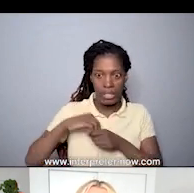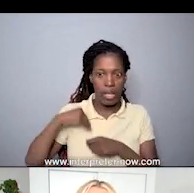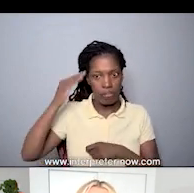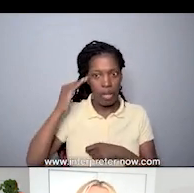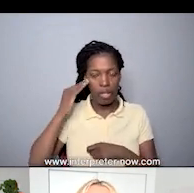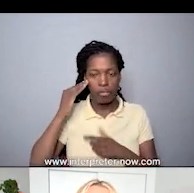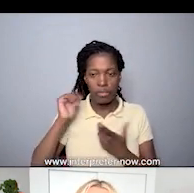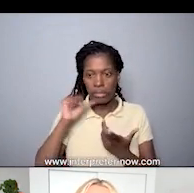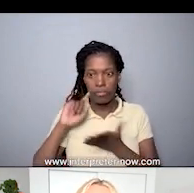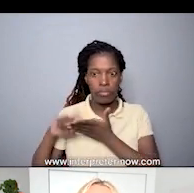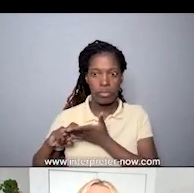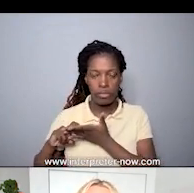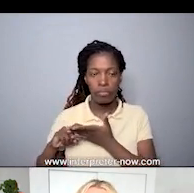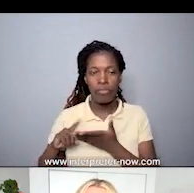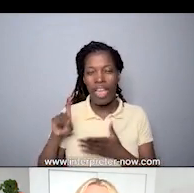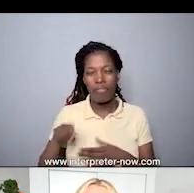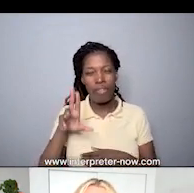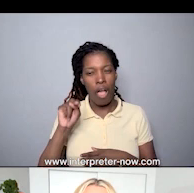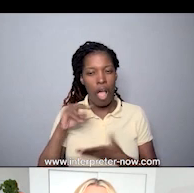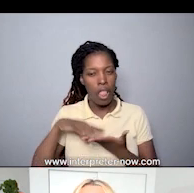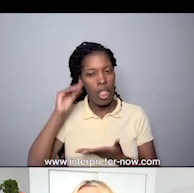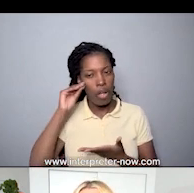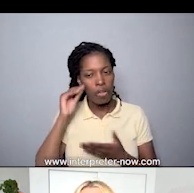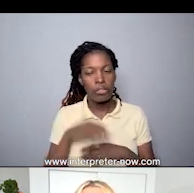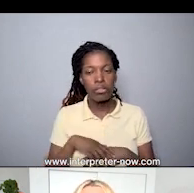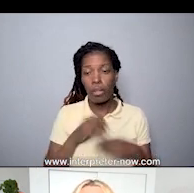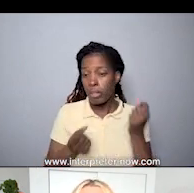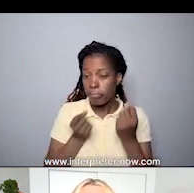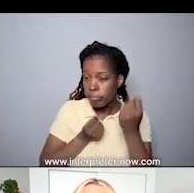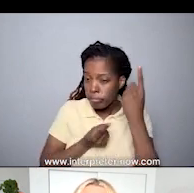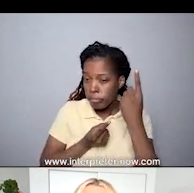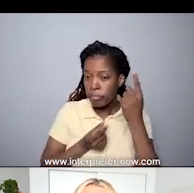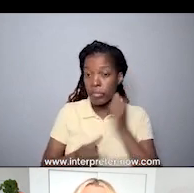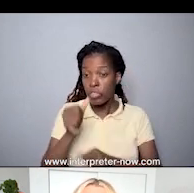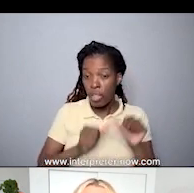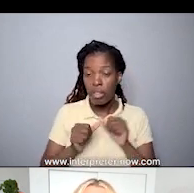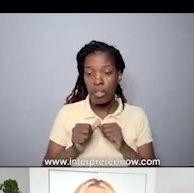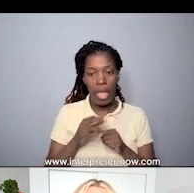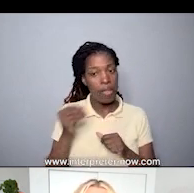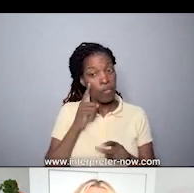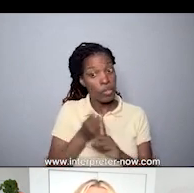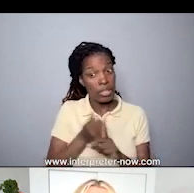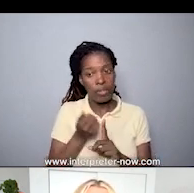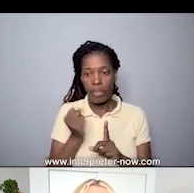So have empathy for each other, have empathy for yourself as well as you are learning.